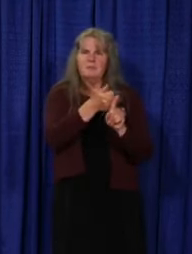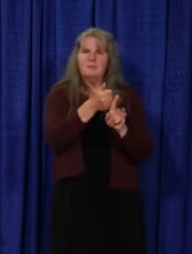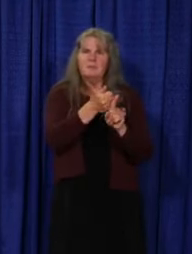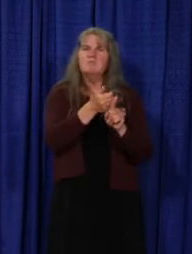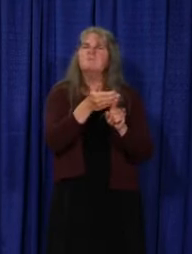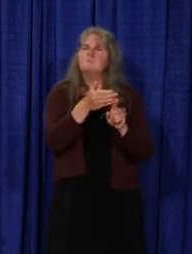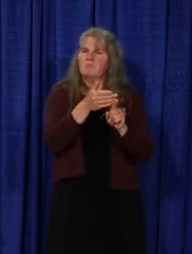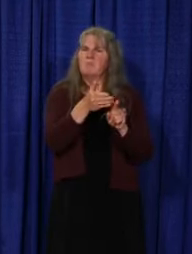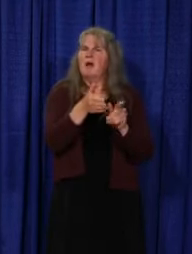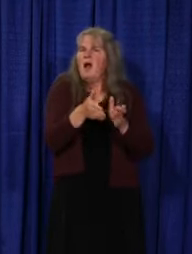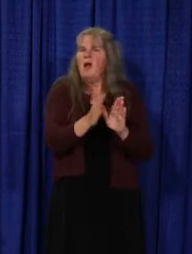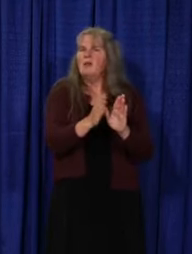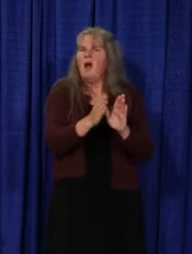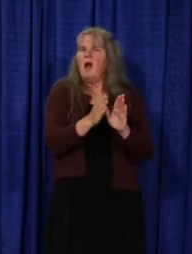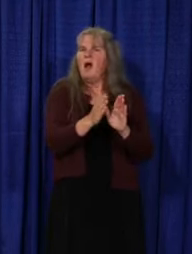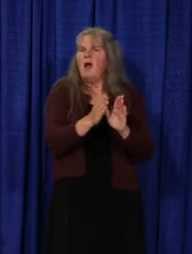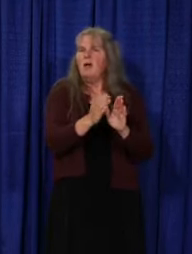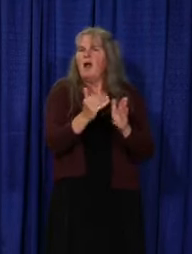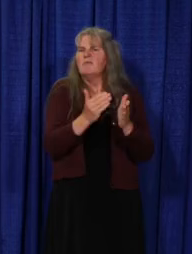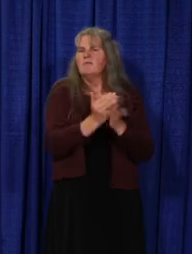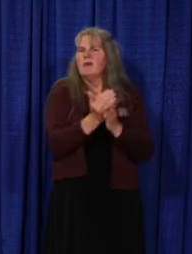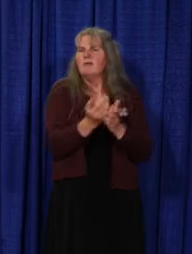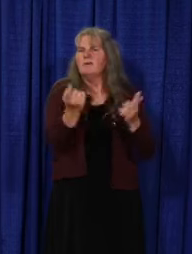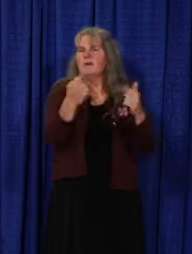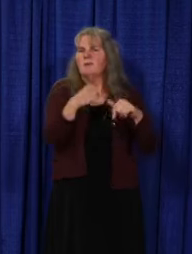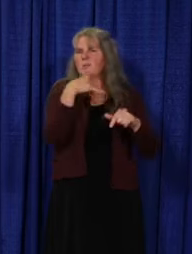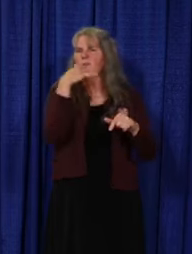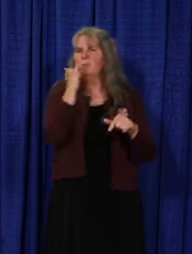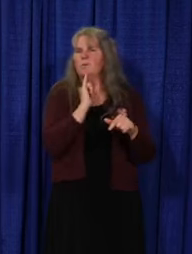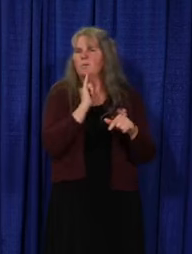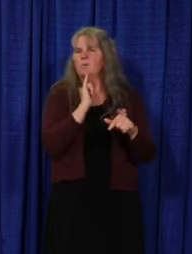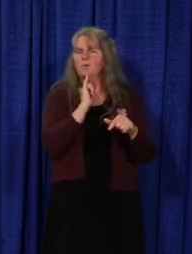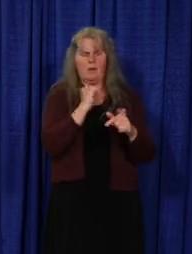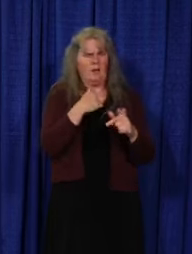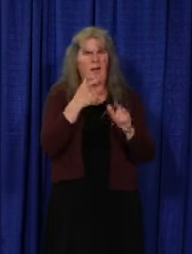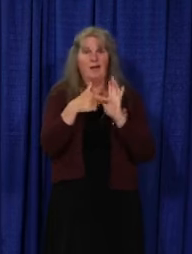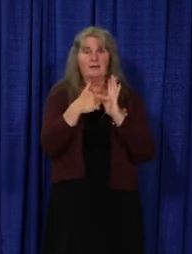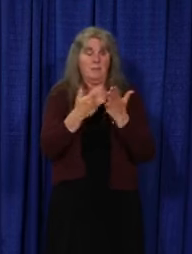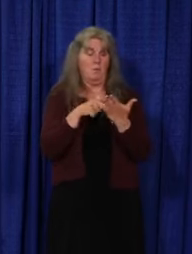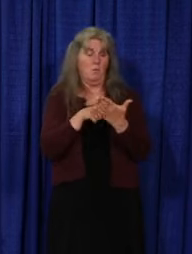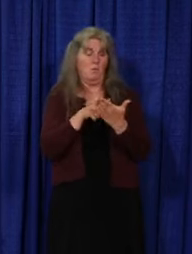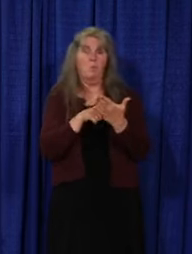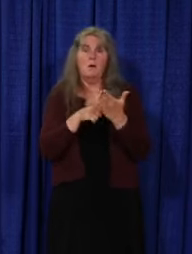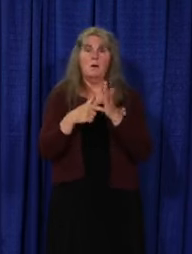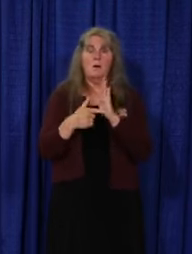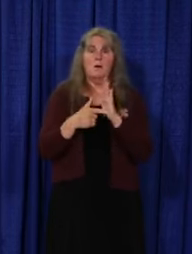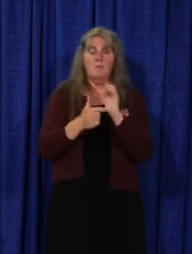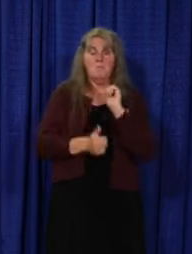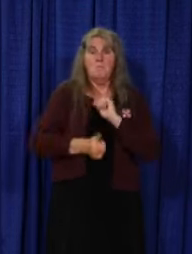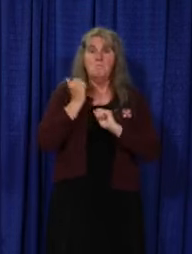have the right to be here. You know, I have a note here about, majority of the cases of